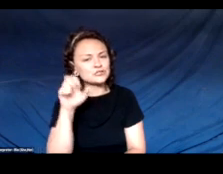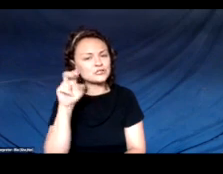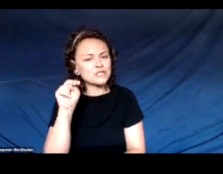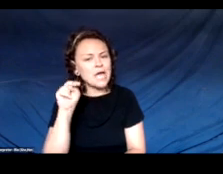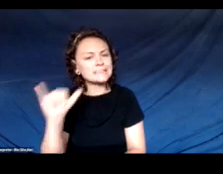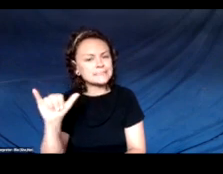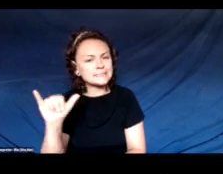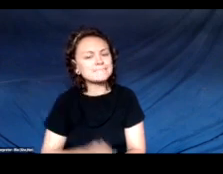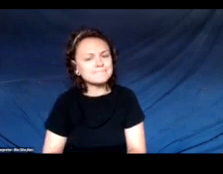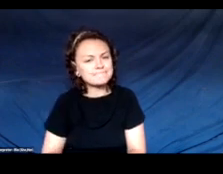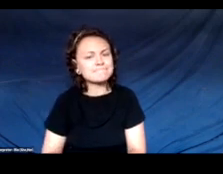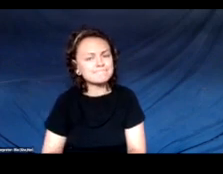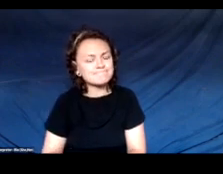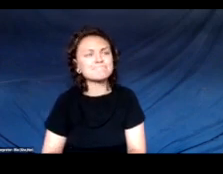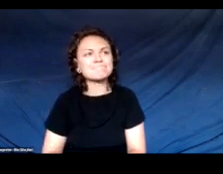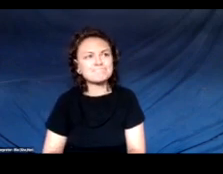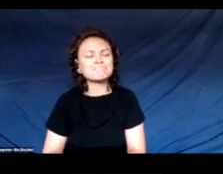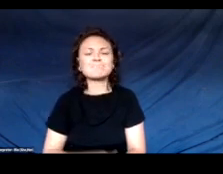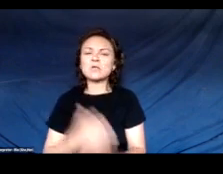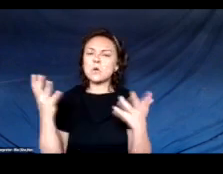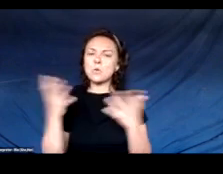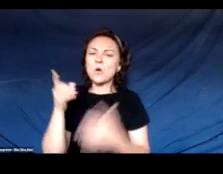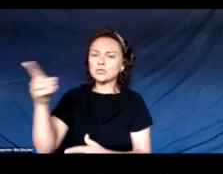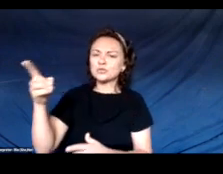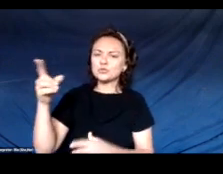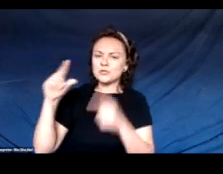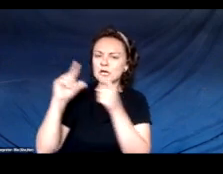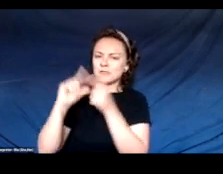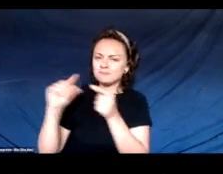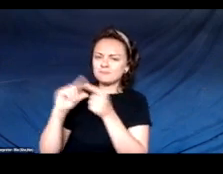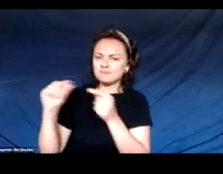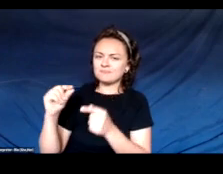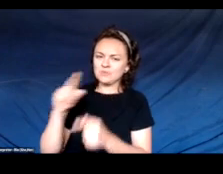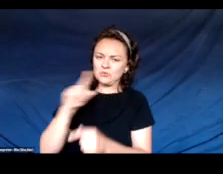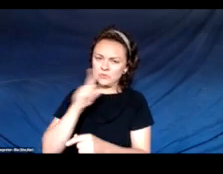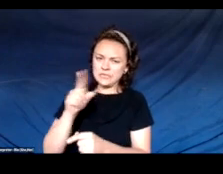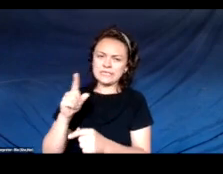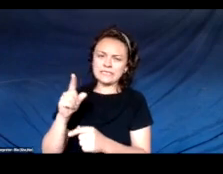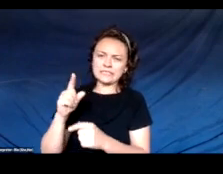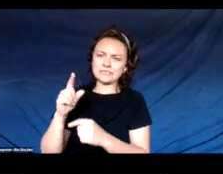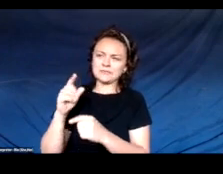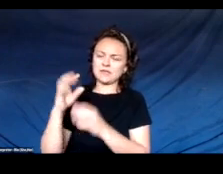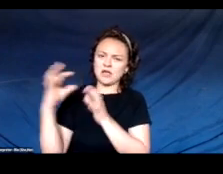What you shared resonated with my experience as well. Like it's very relatable.